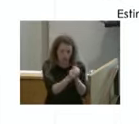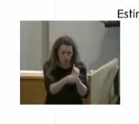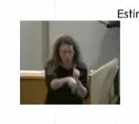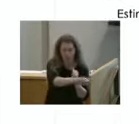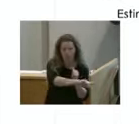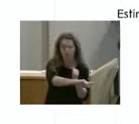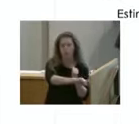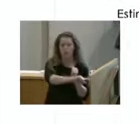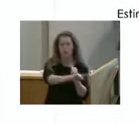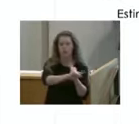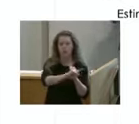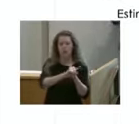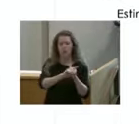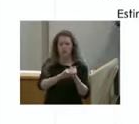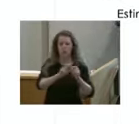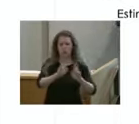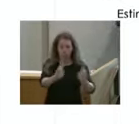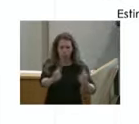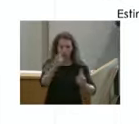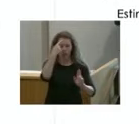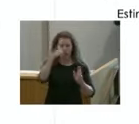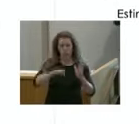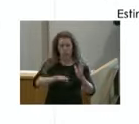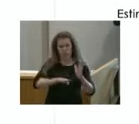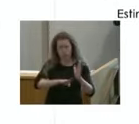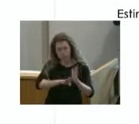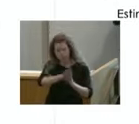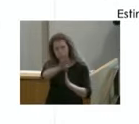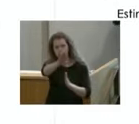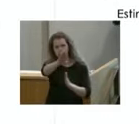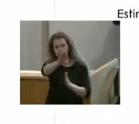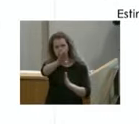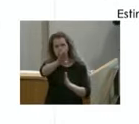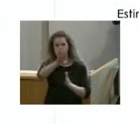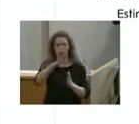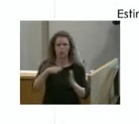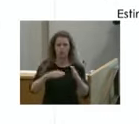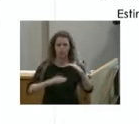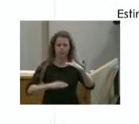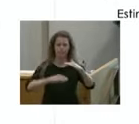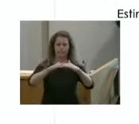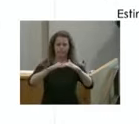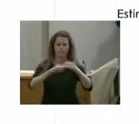And I can speak to that point, I've been working with the hospitals across the